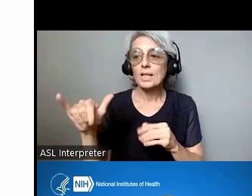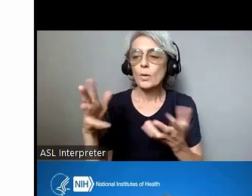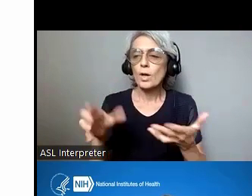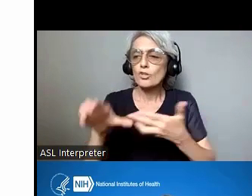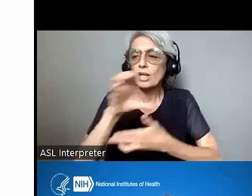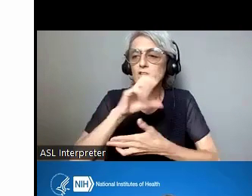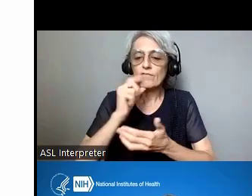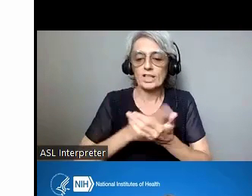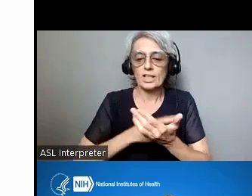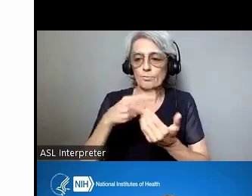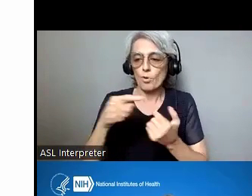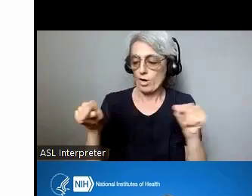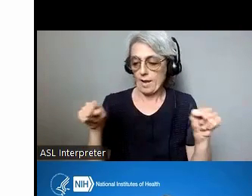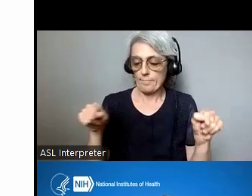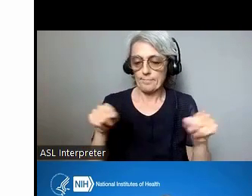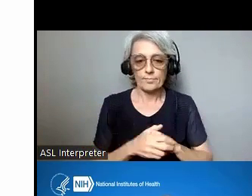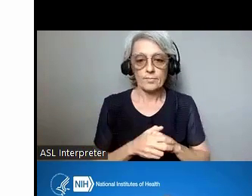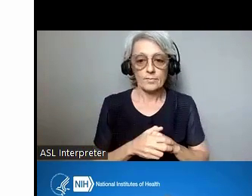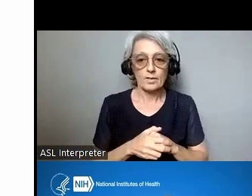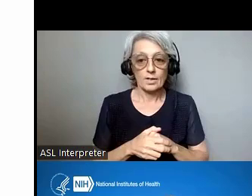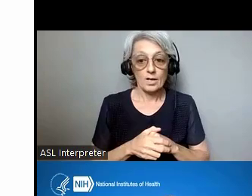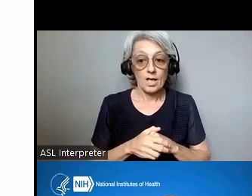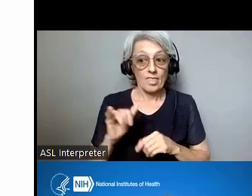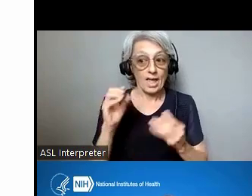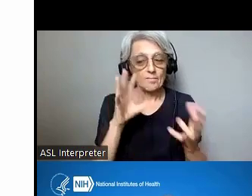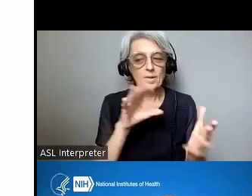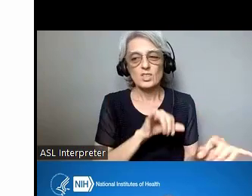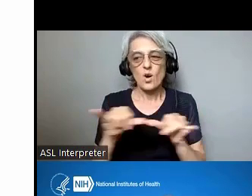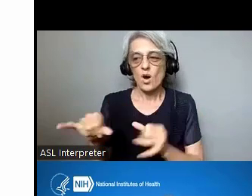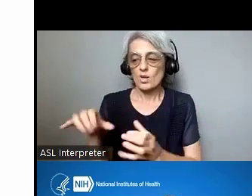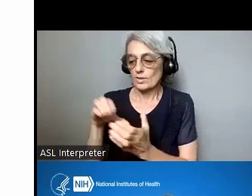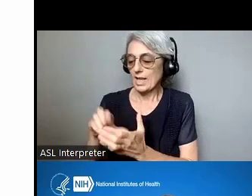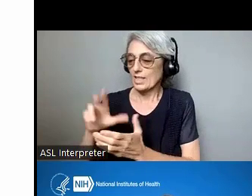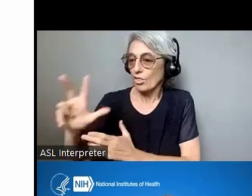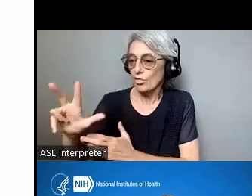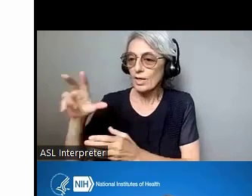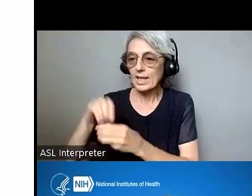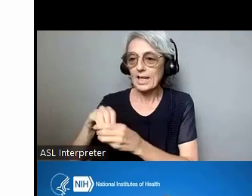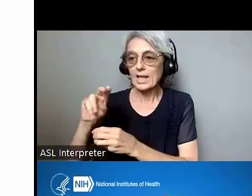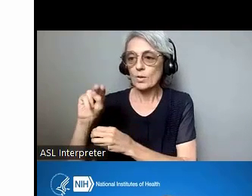You will also find this information in section three of the NOFO. To be REAP eligible,